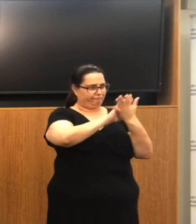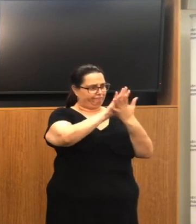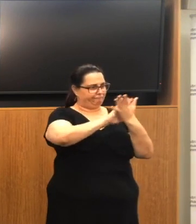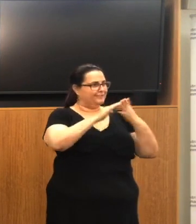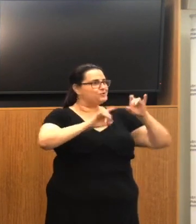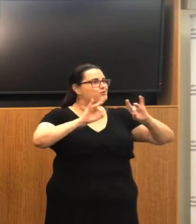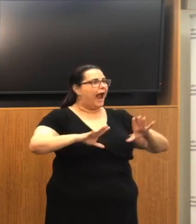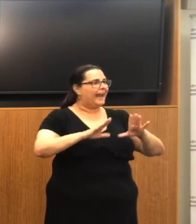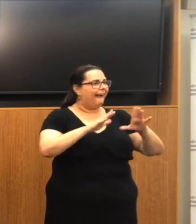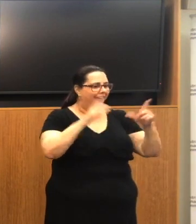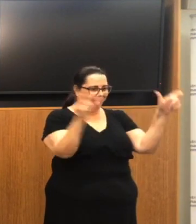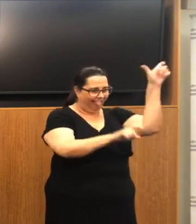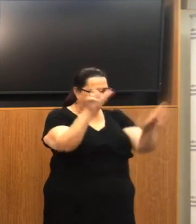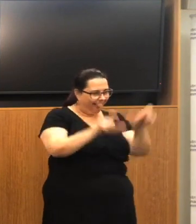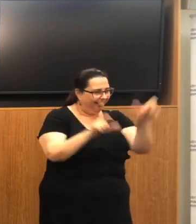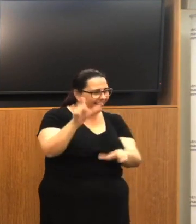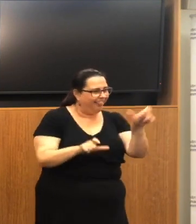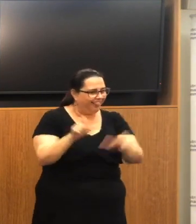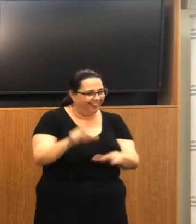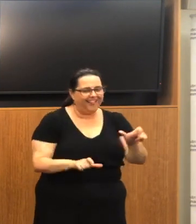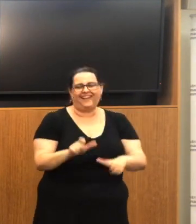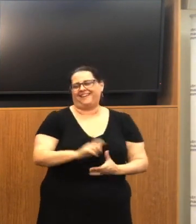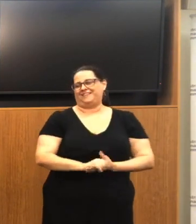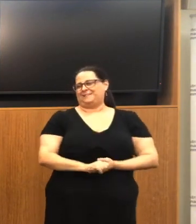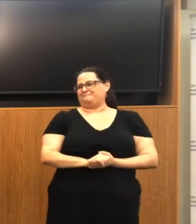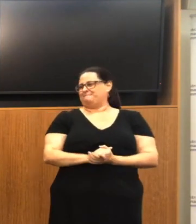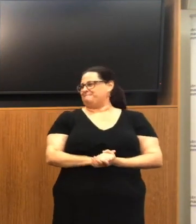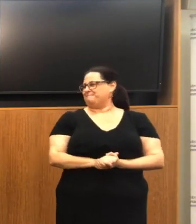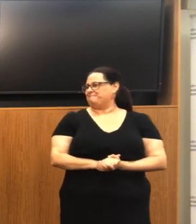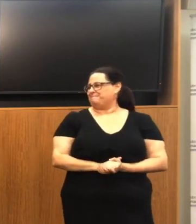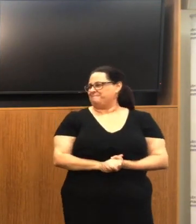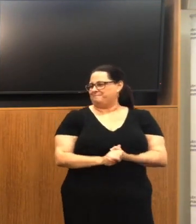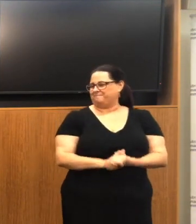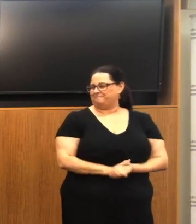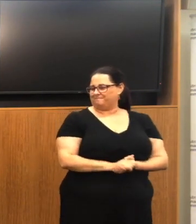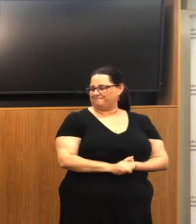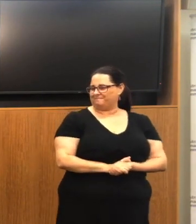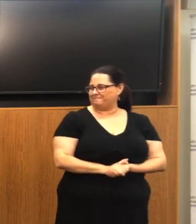Yeah, so I was, yeah, you think that everything's gonna be